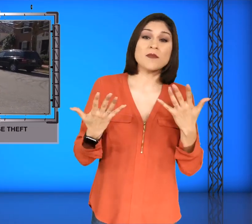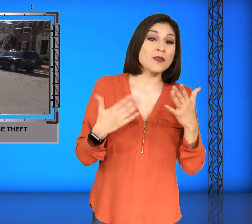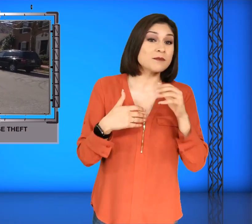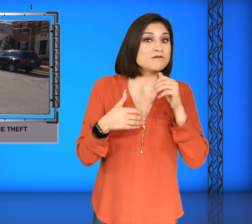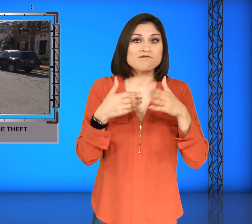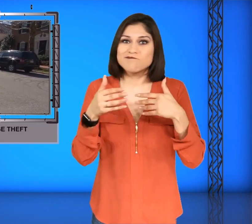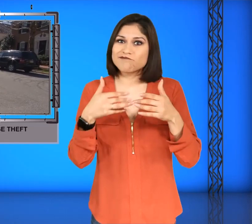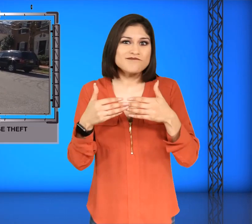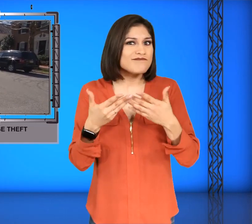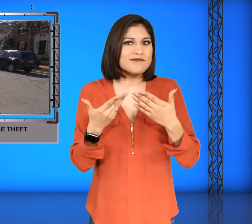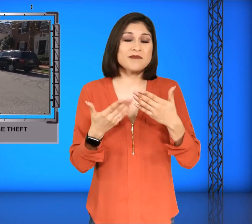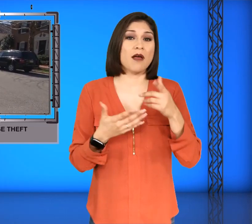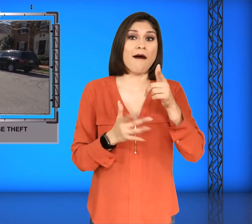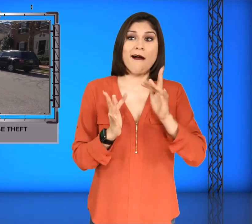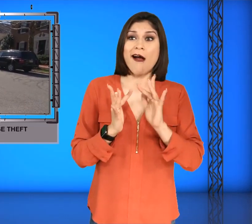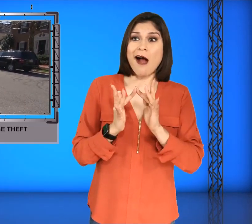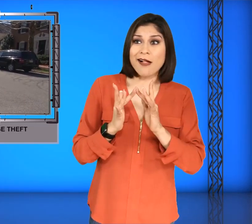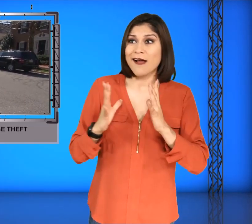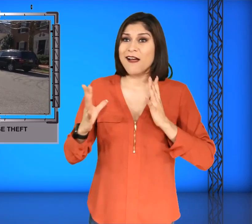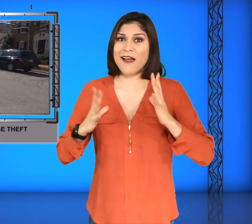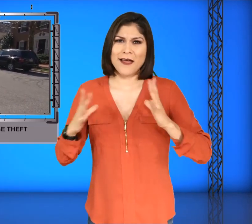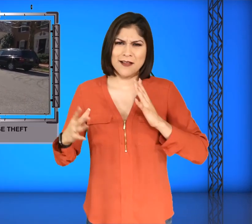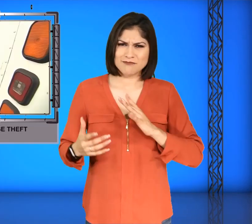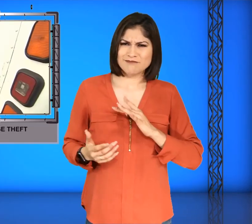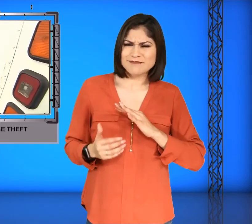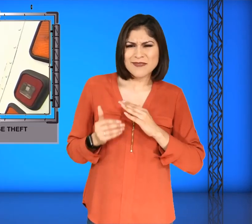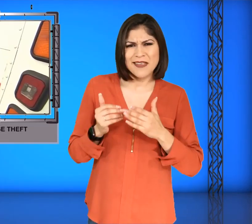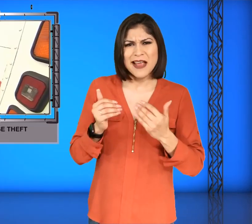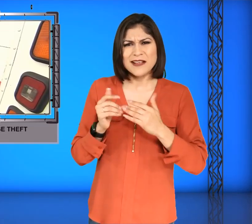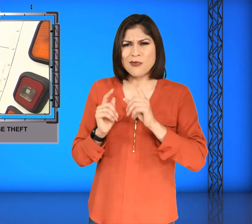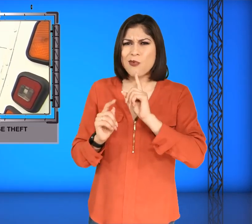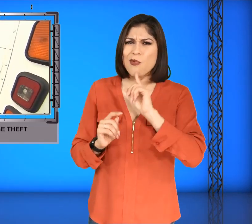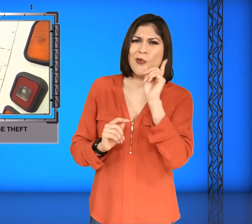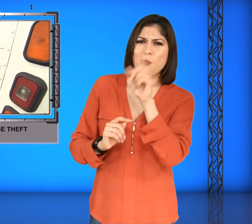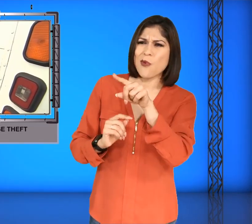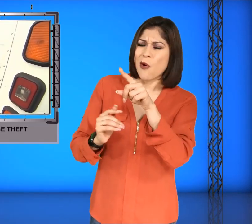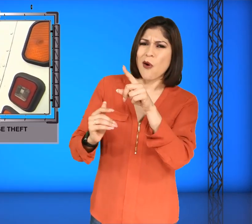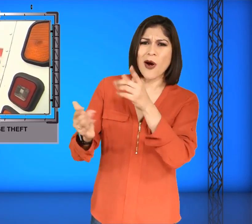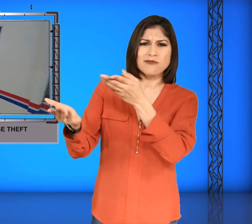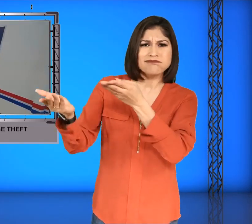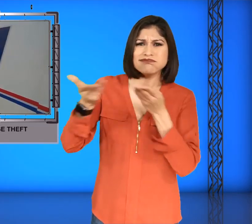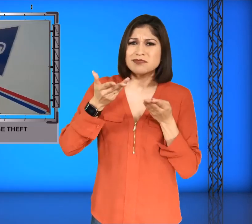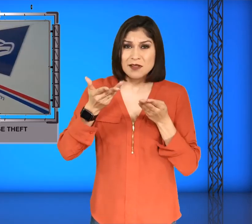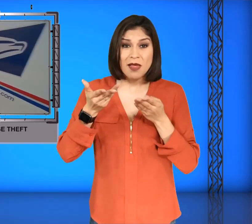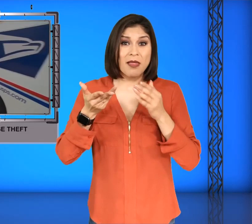Even though online holiday gift shopping is convenient, there is a chance of packages